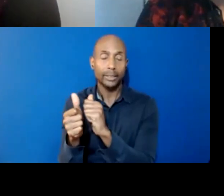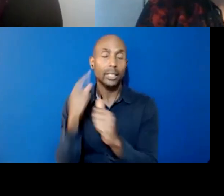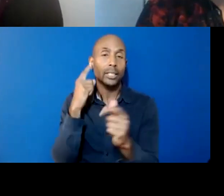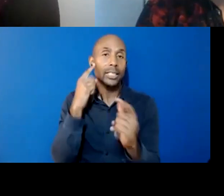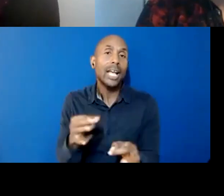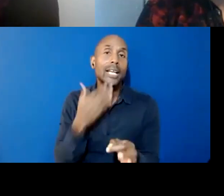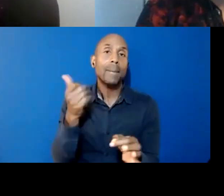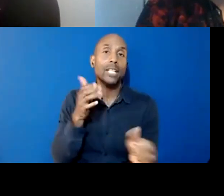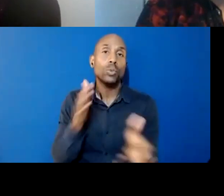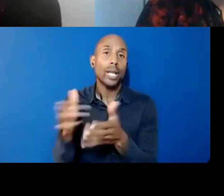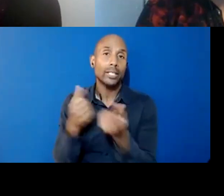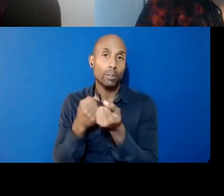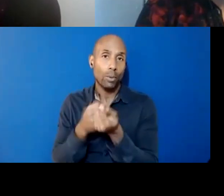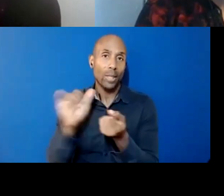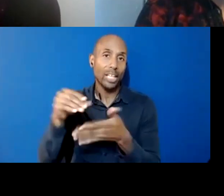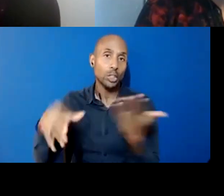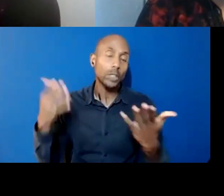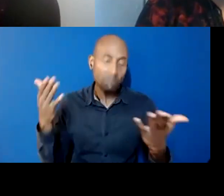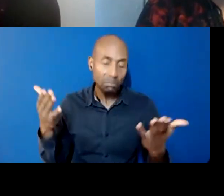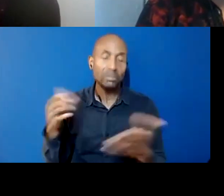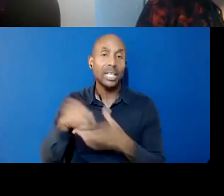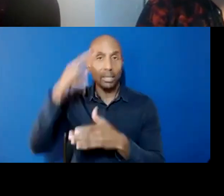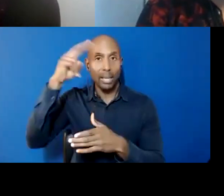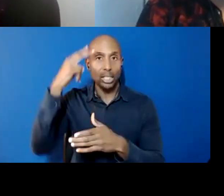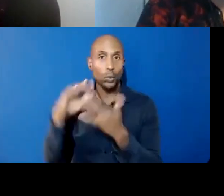Thank you, Laura.